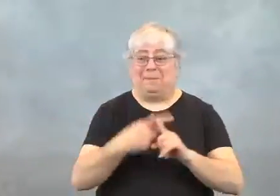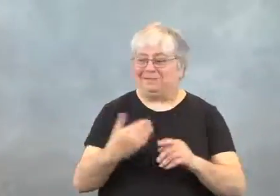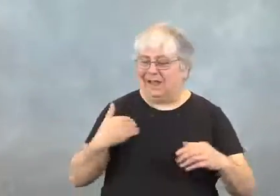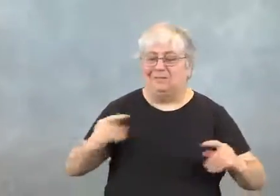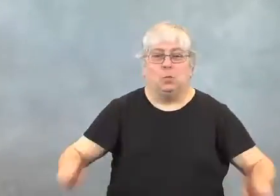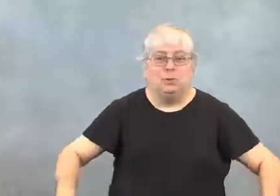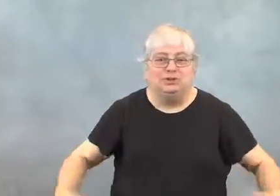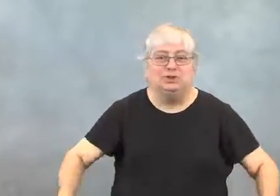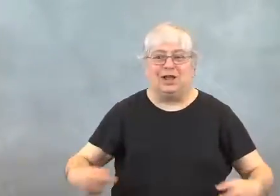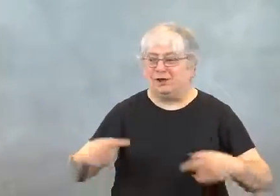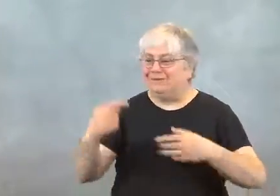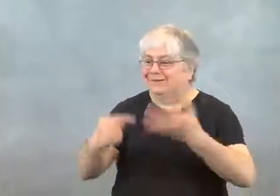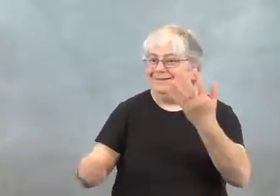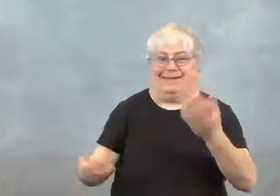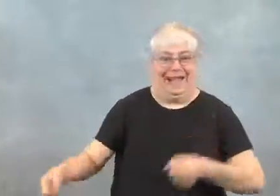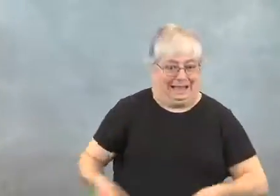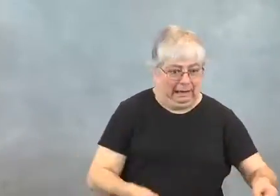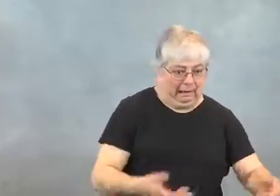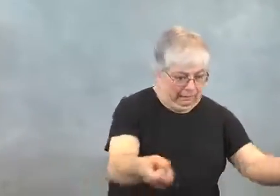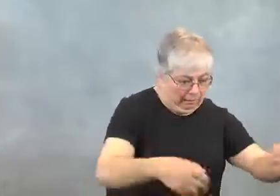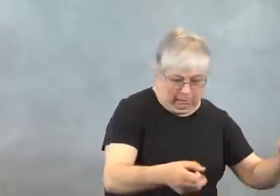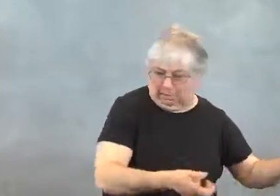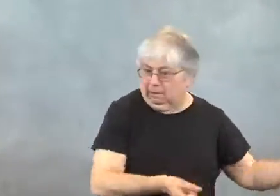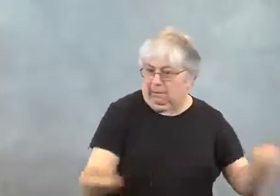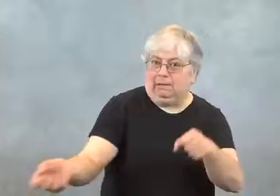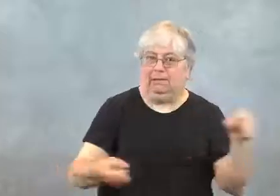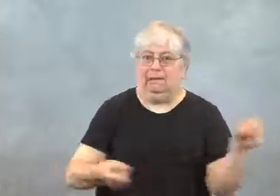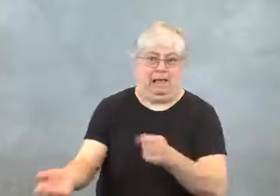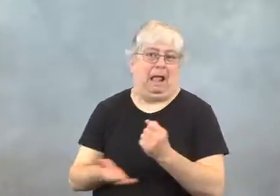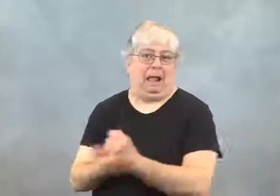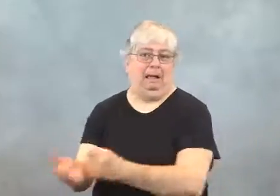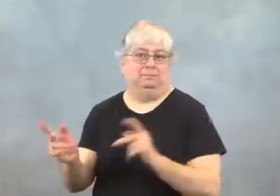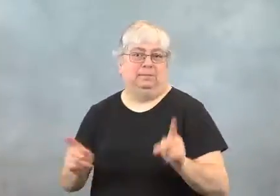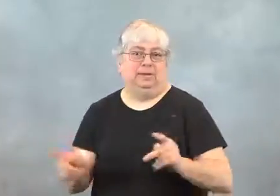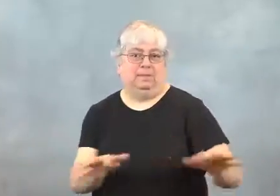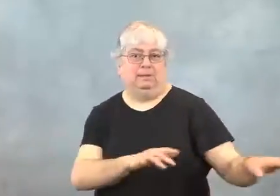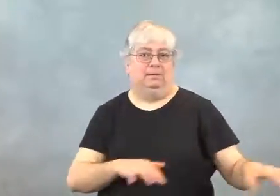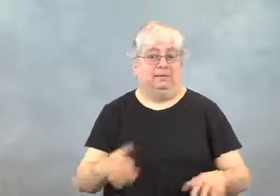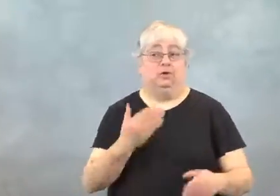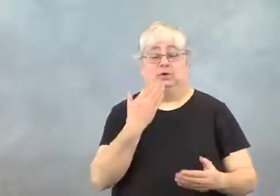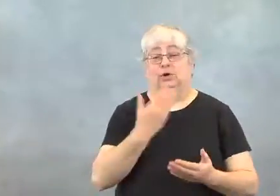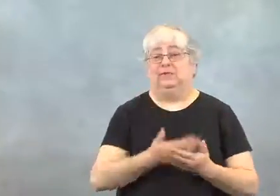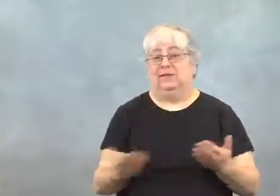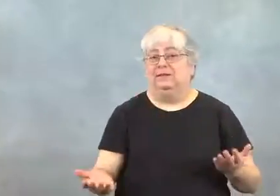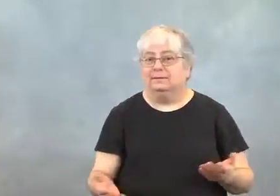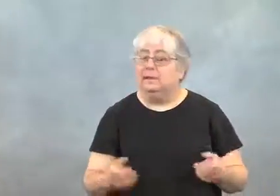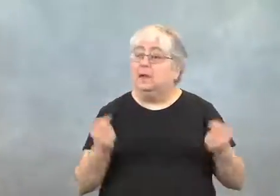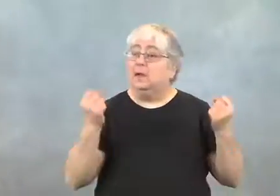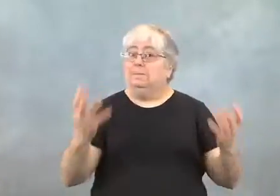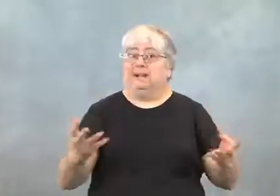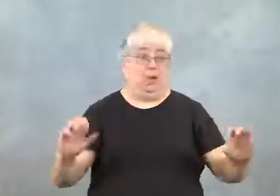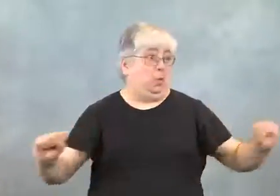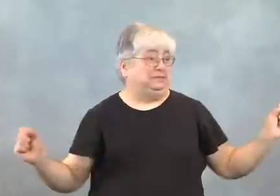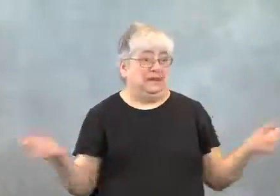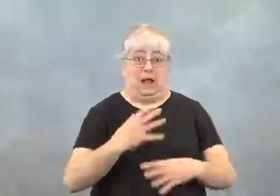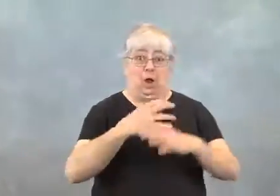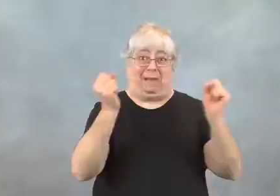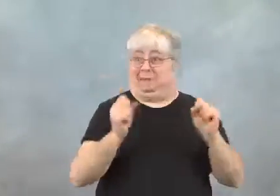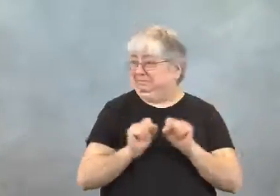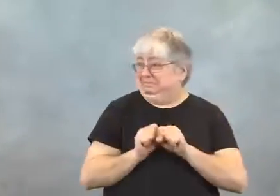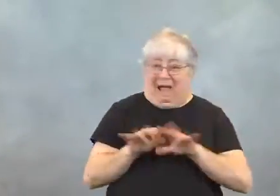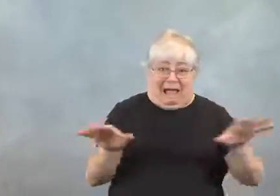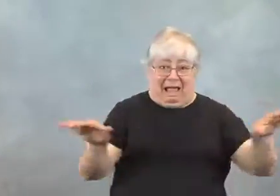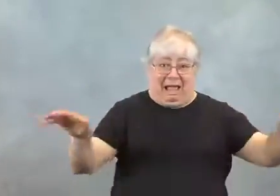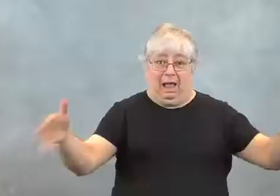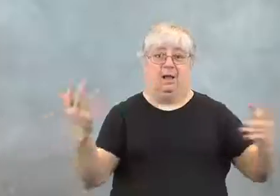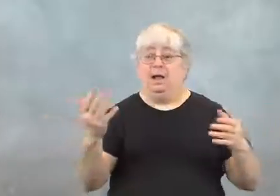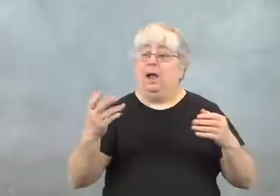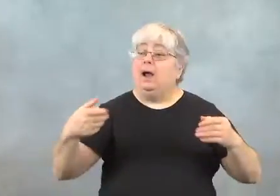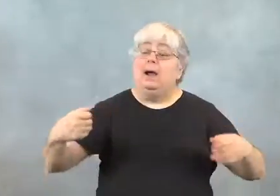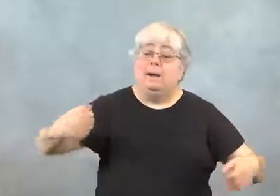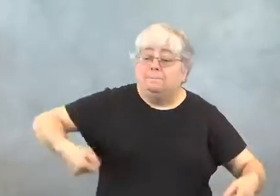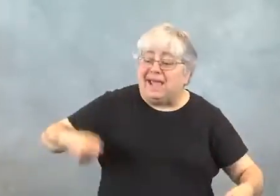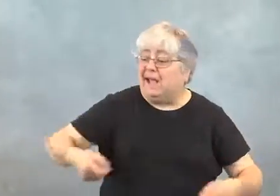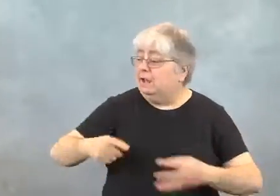They also had wheelchairs to get people to help quickly. So that was good.